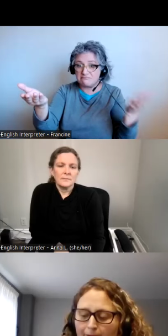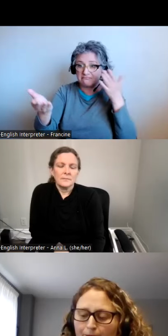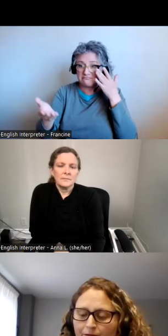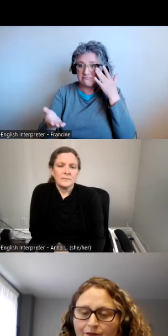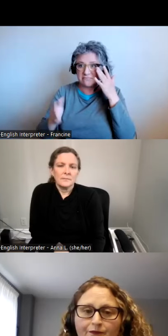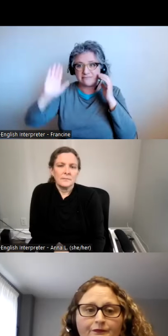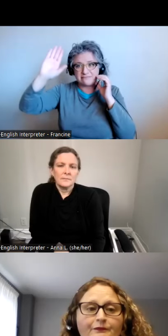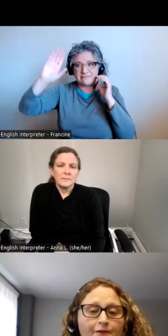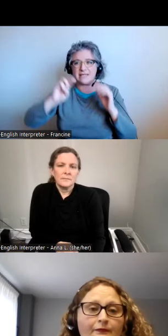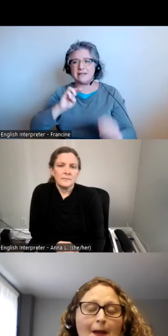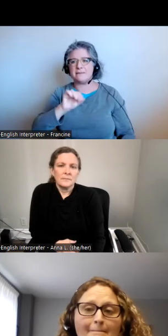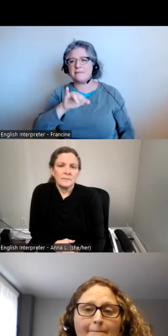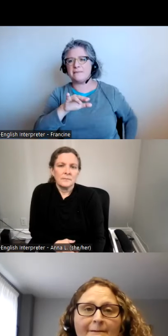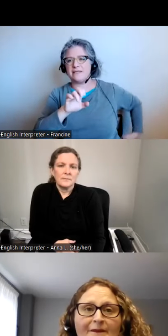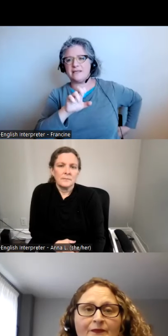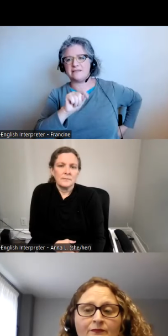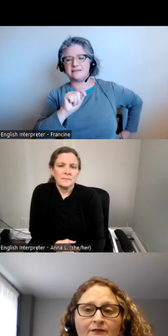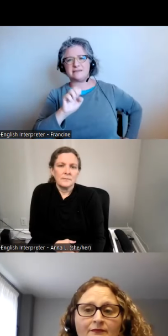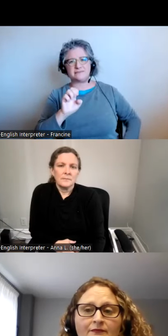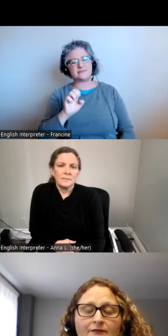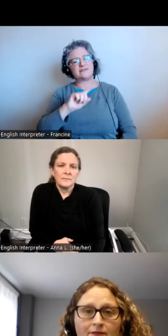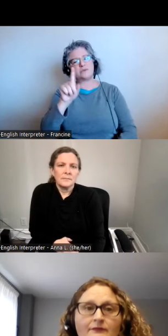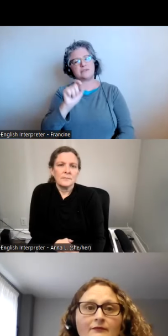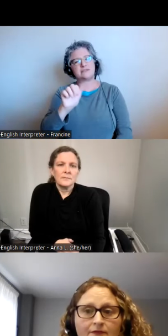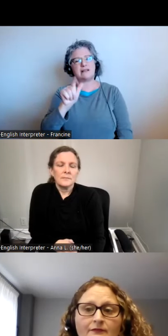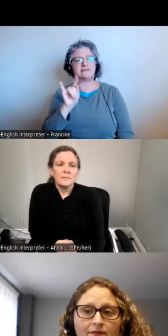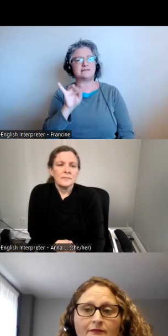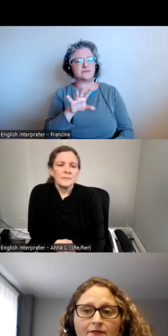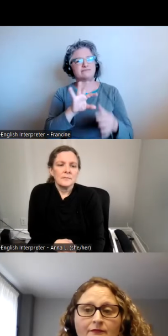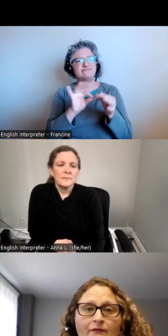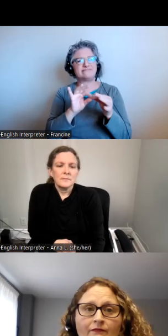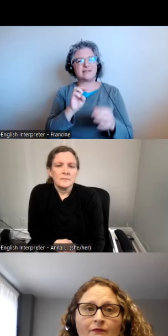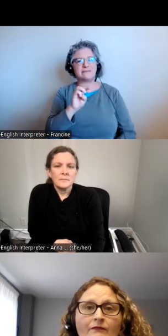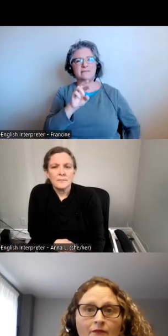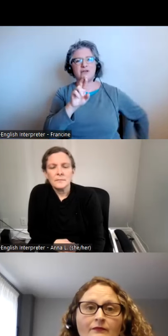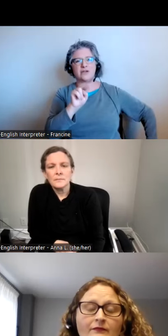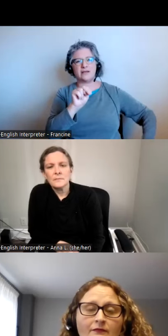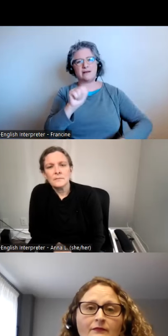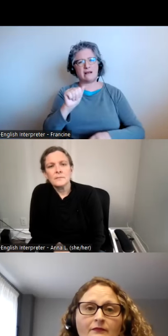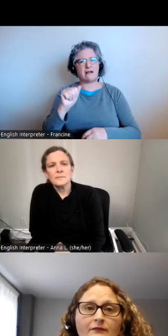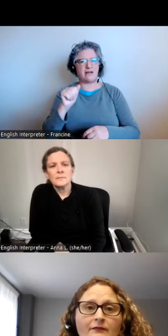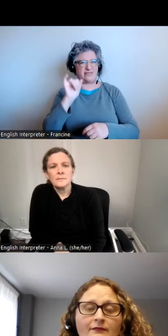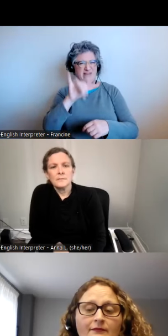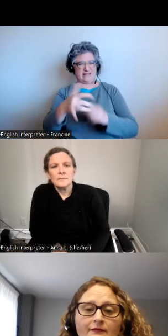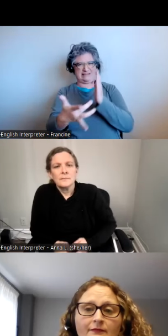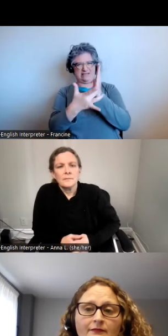to contribute in the shut or raise your hand and we can -- » Minette Samaroo: I have a